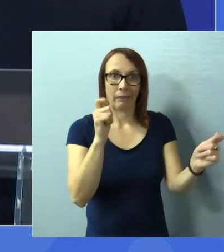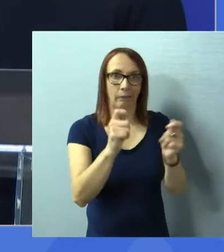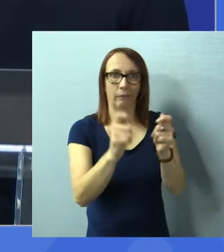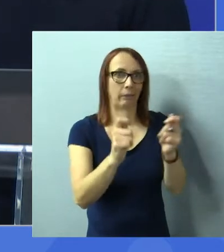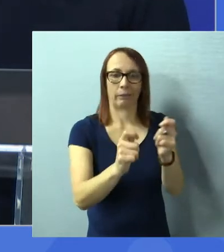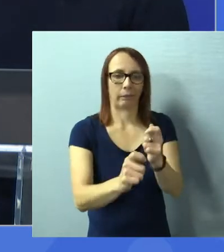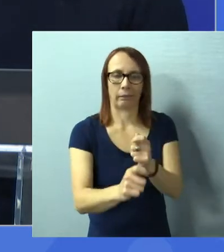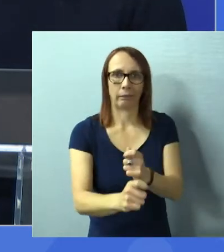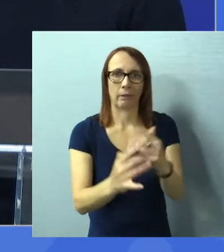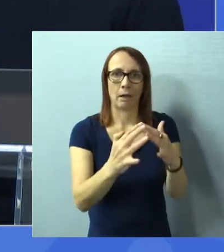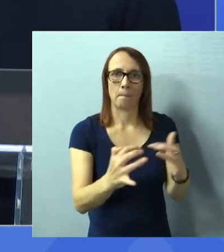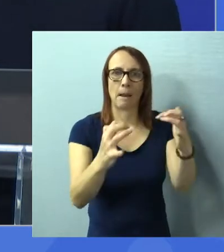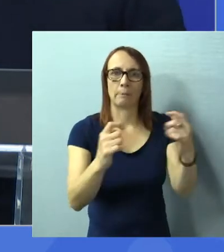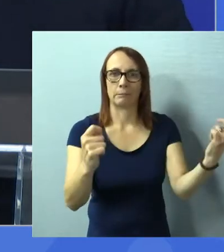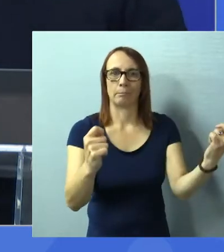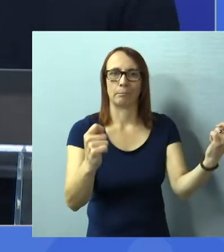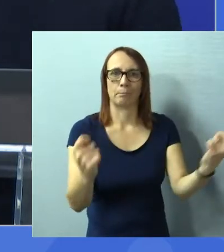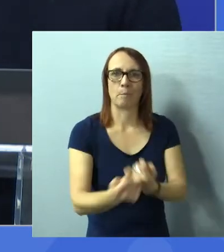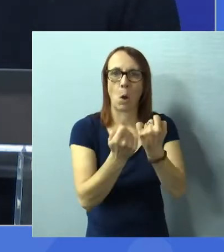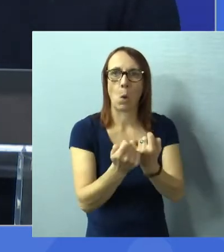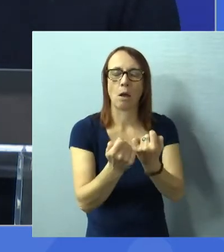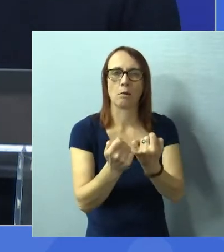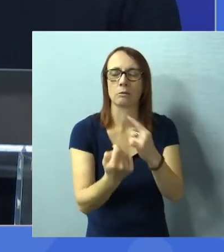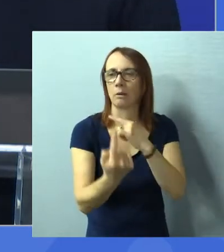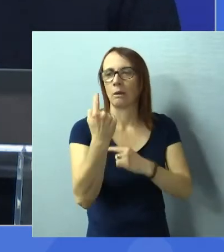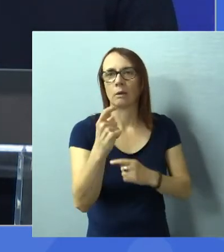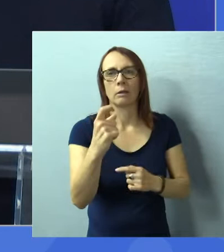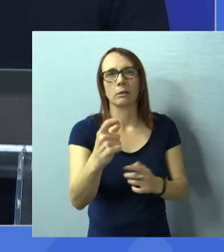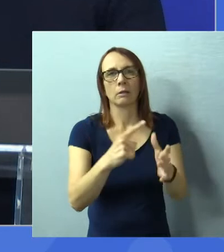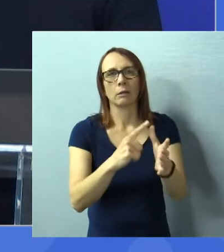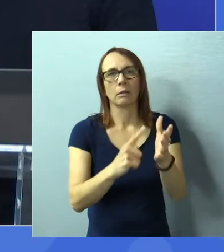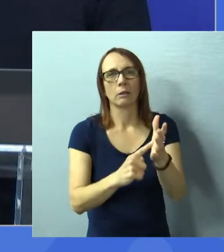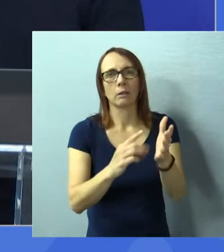parliaments powers so we saw the kalman Commission which produced the score or